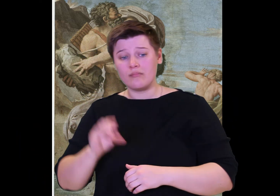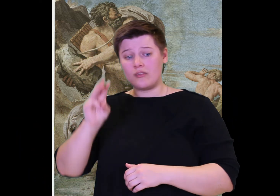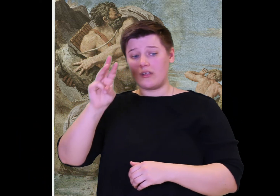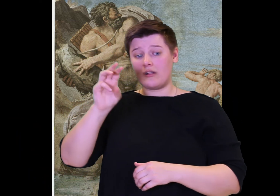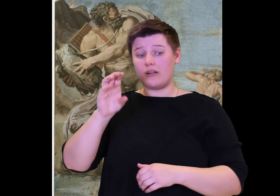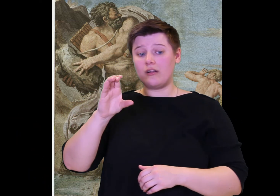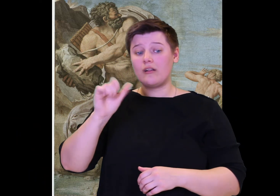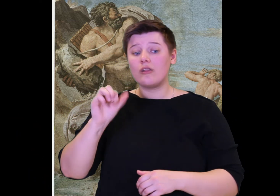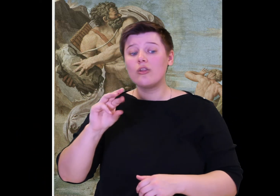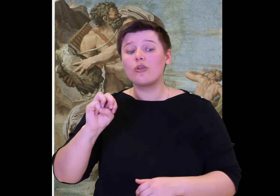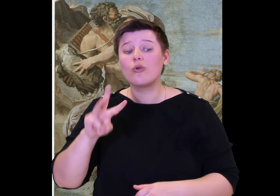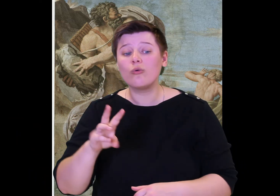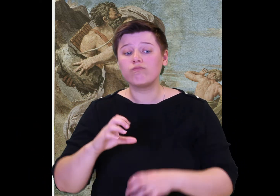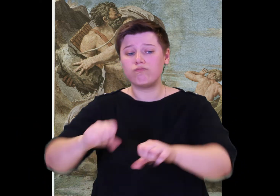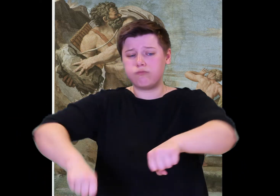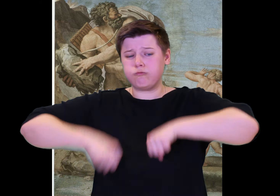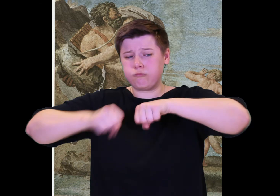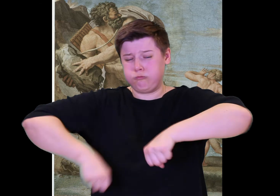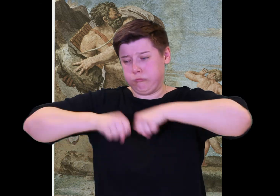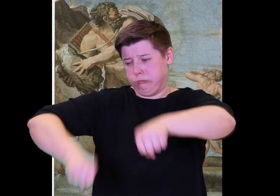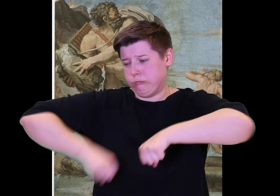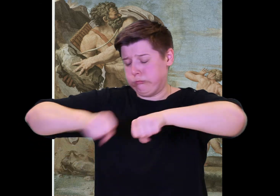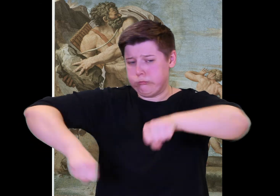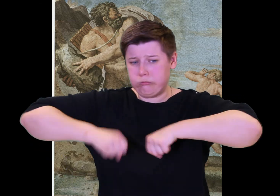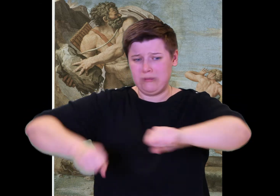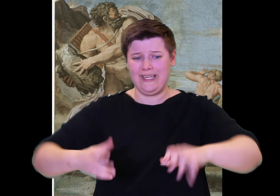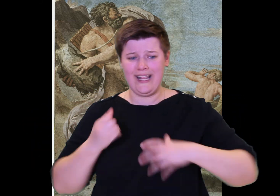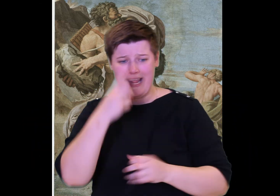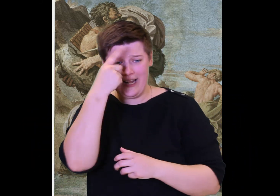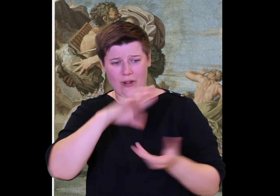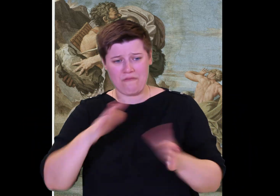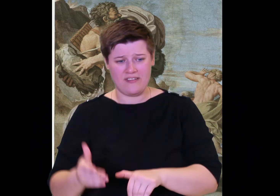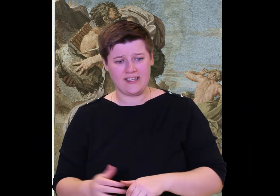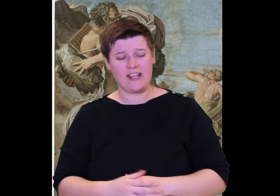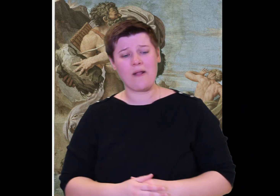While they were killing them inside the harbor, I drew out my sword and cut the